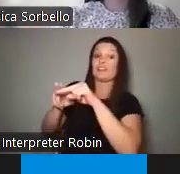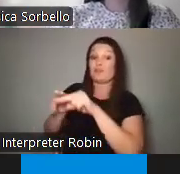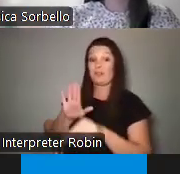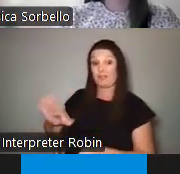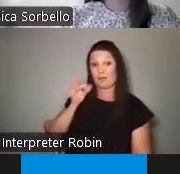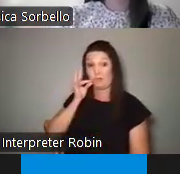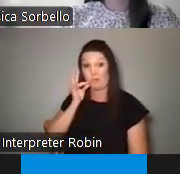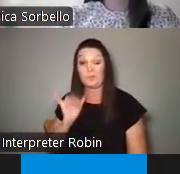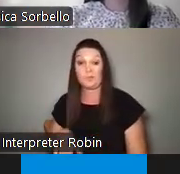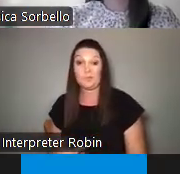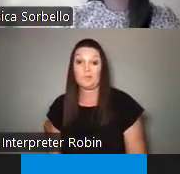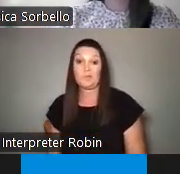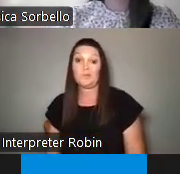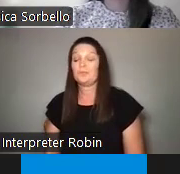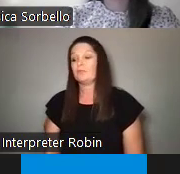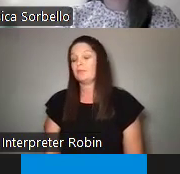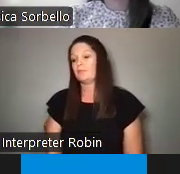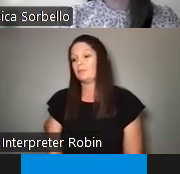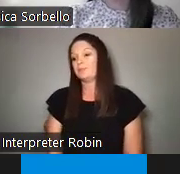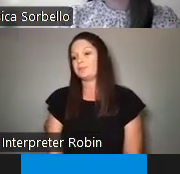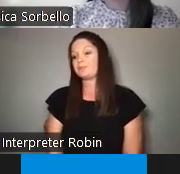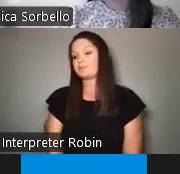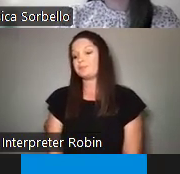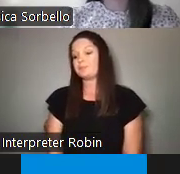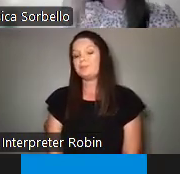. Any other thoughts? Does anyone feel very uncomfortable